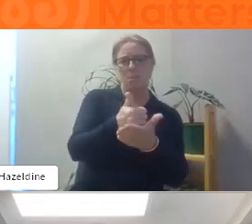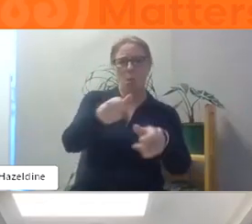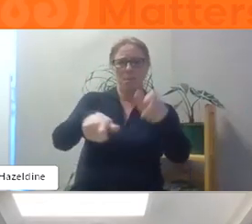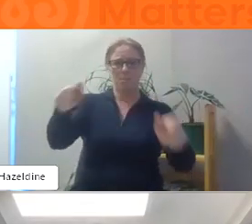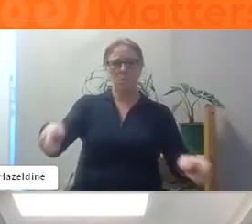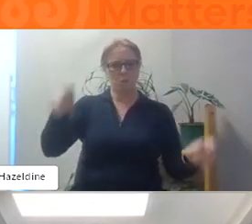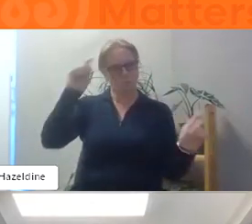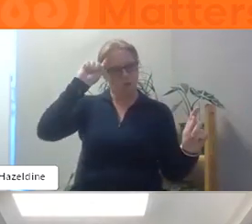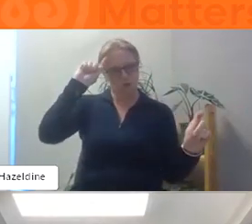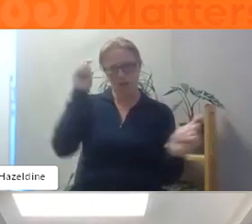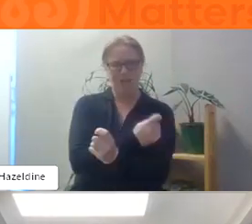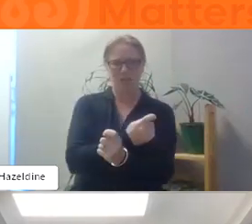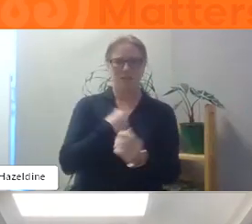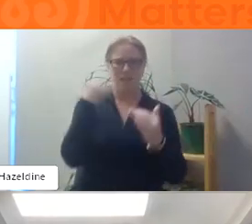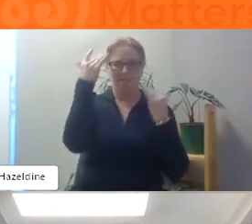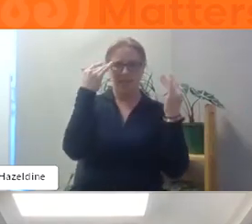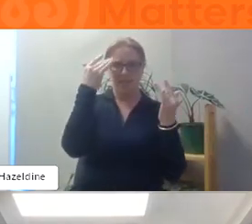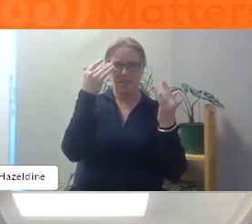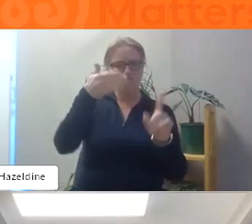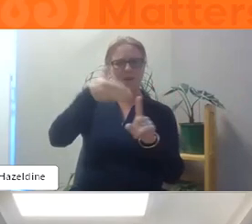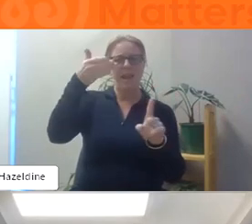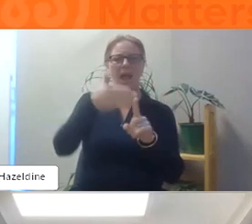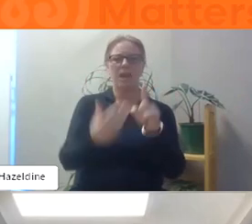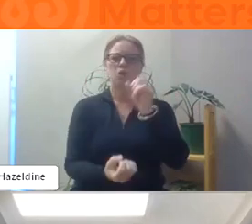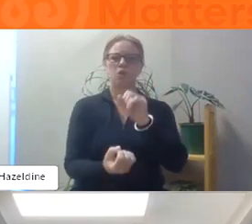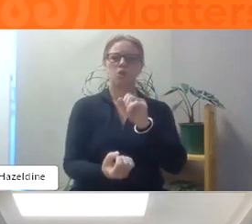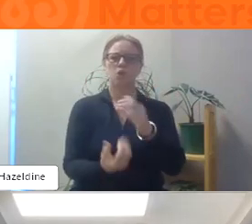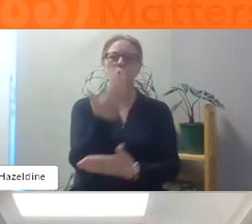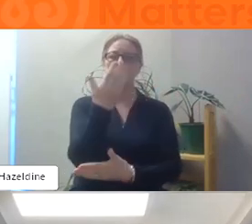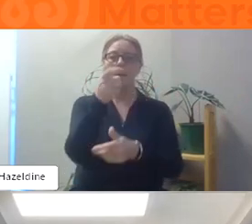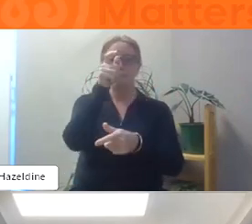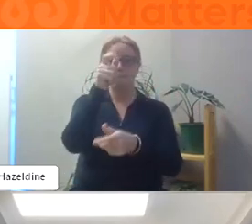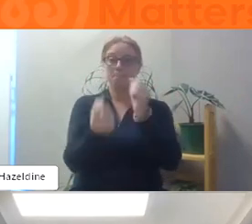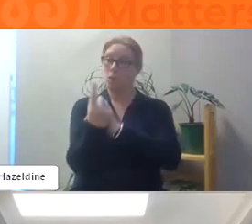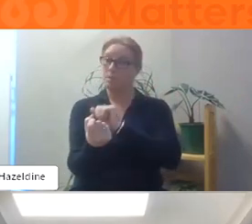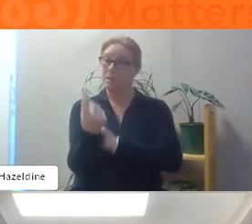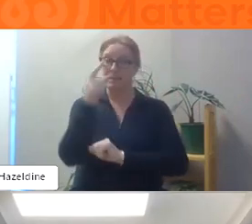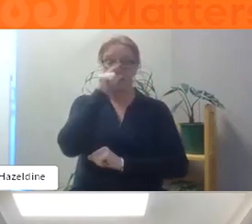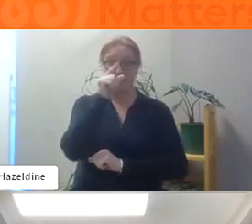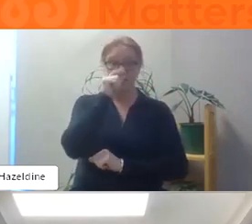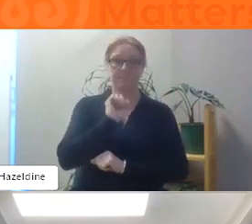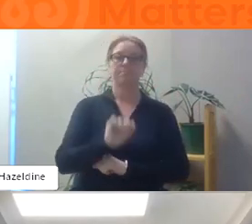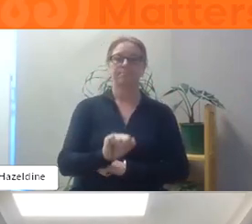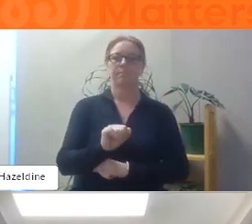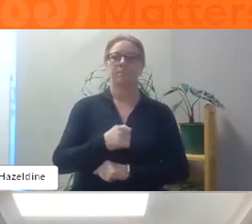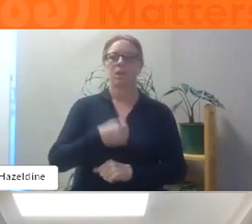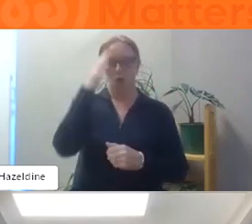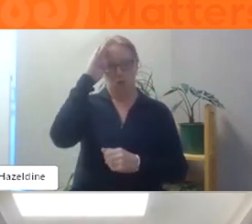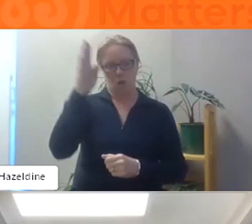to realise new possibilities. Kia ora, thank you. Kia ora Gill, thank